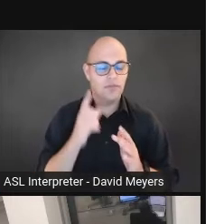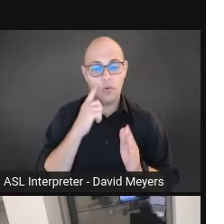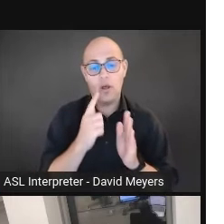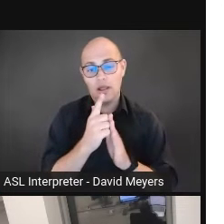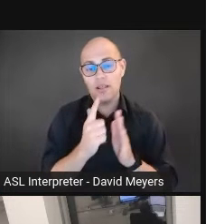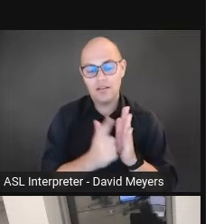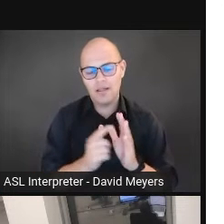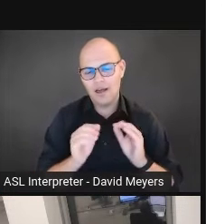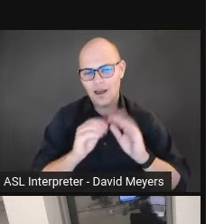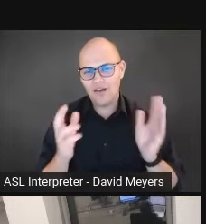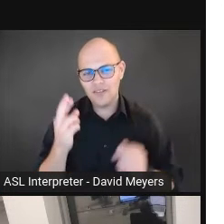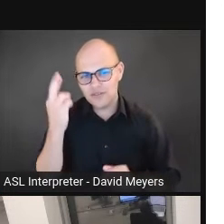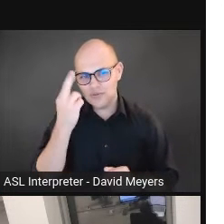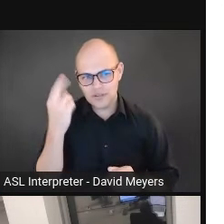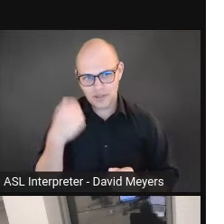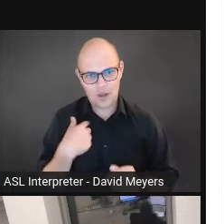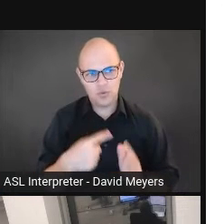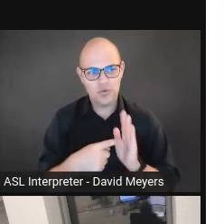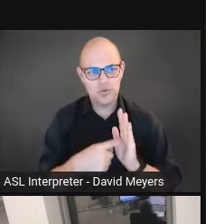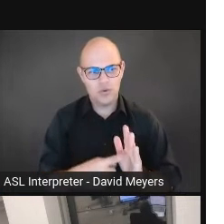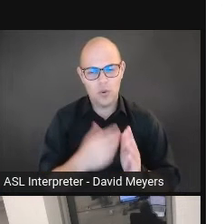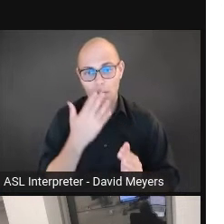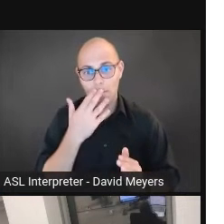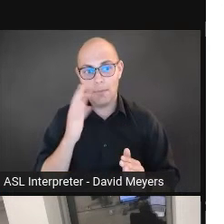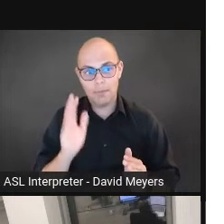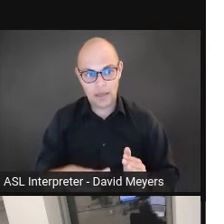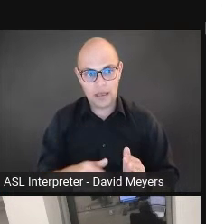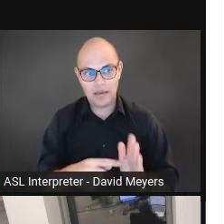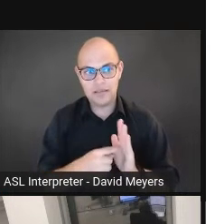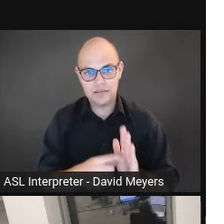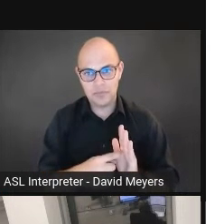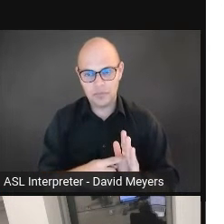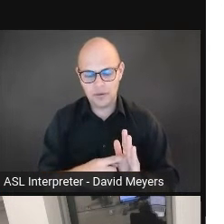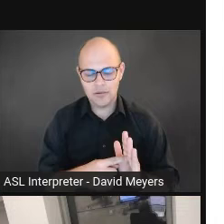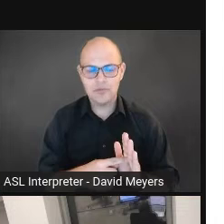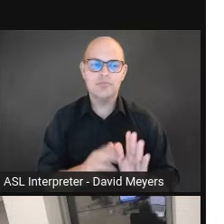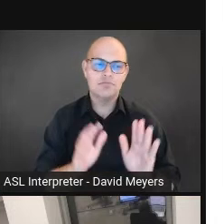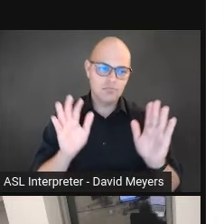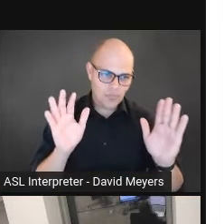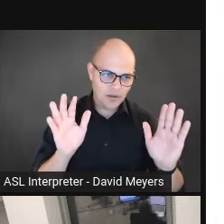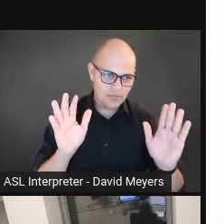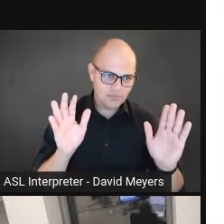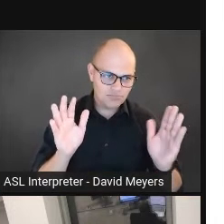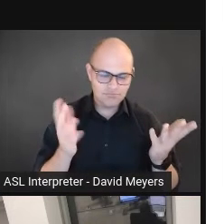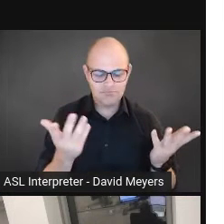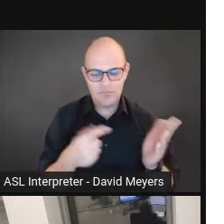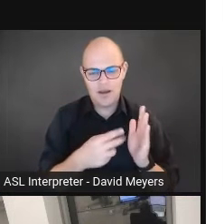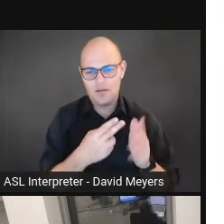I would be showing you the bad examples on live sites, but unfortunately, it doesn't really take much to find them on the internet.